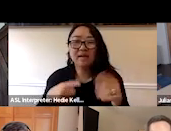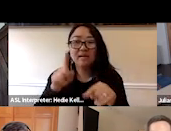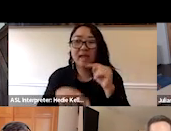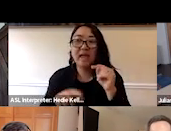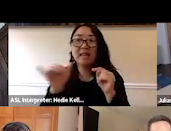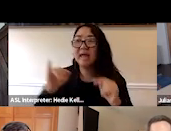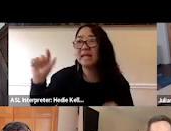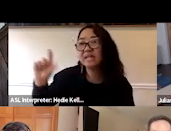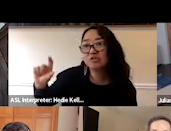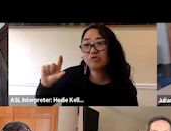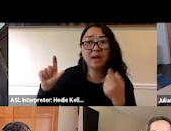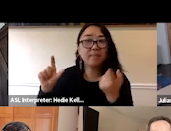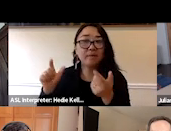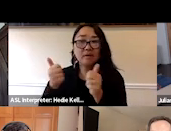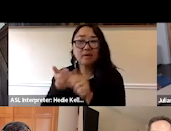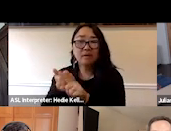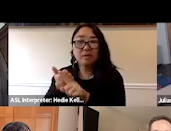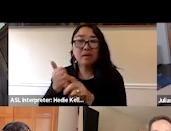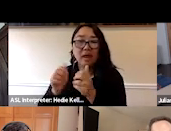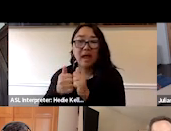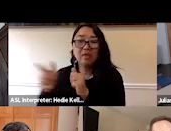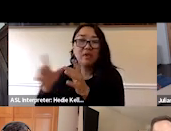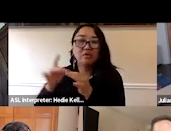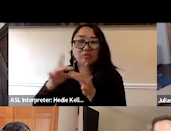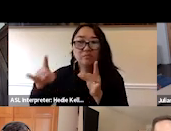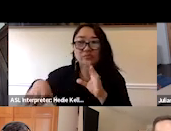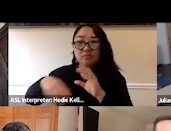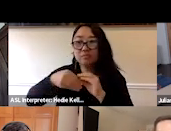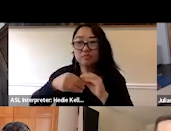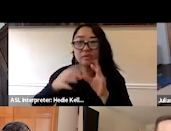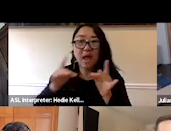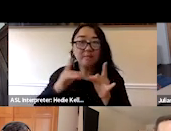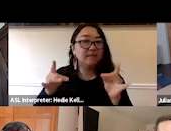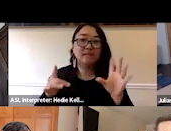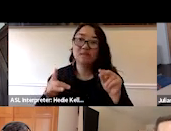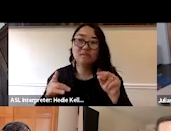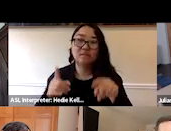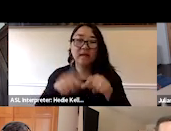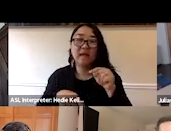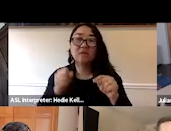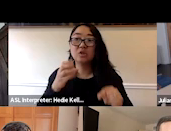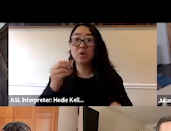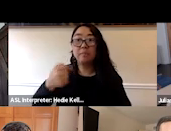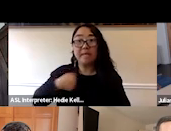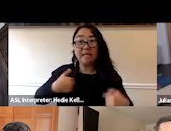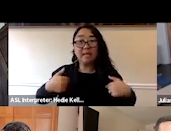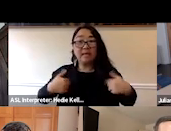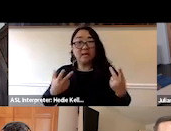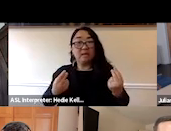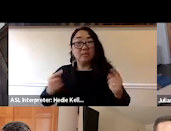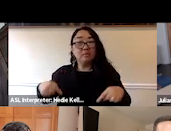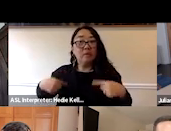is writing comments, at least what I've been doing is both